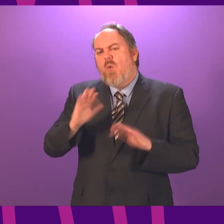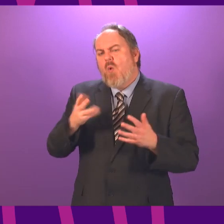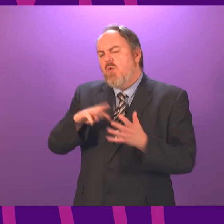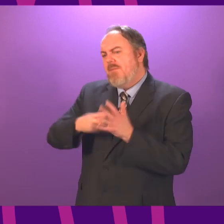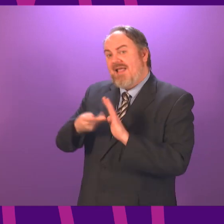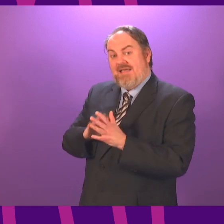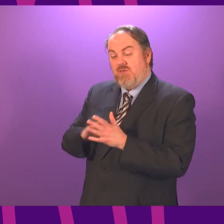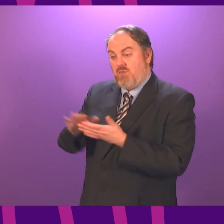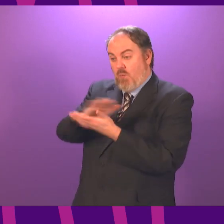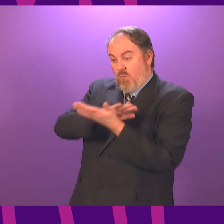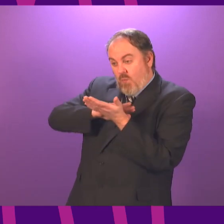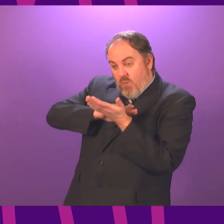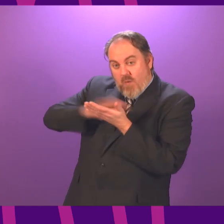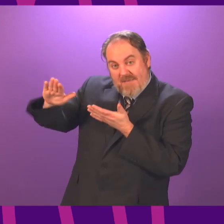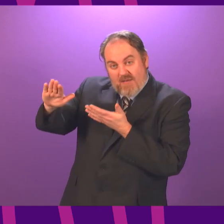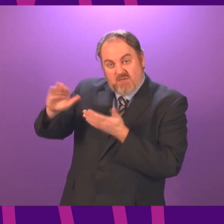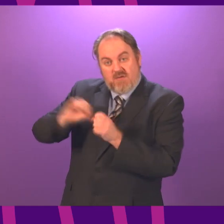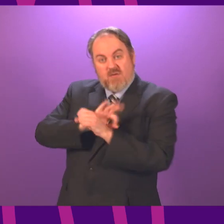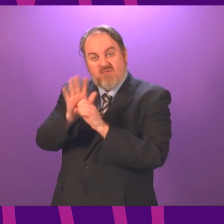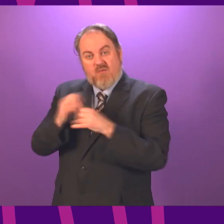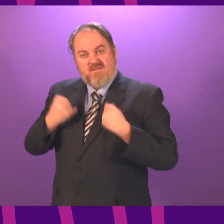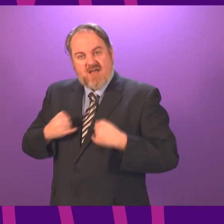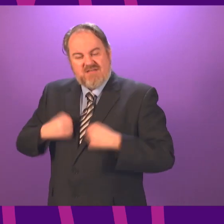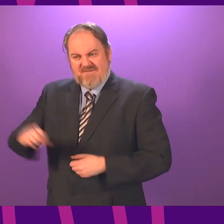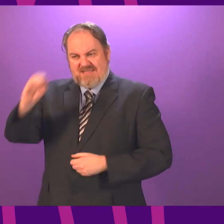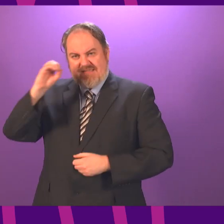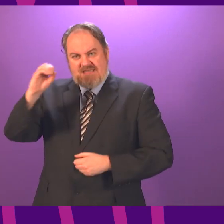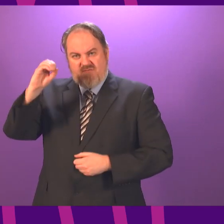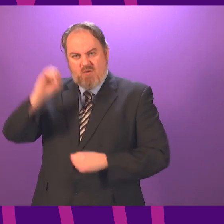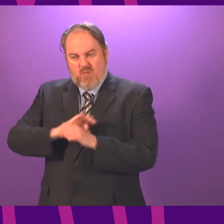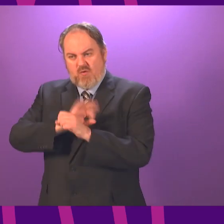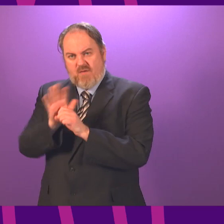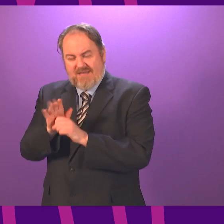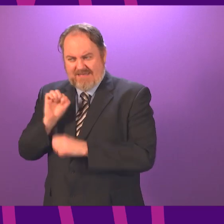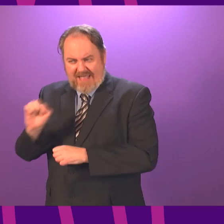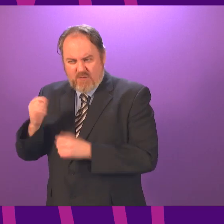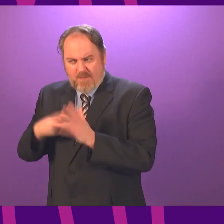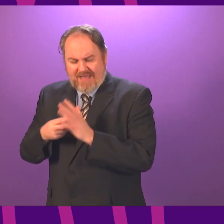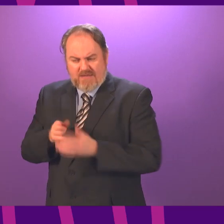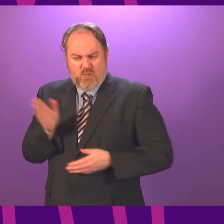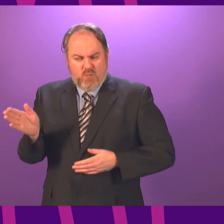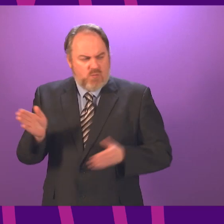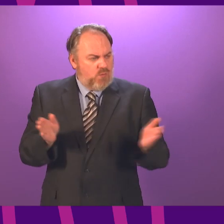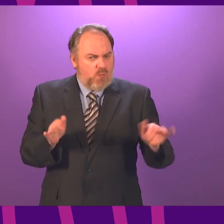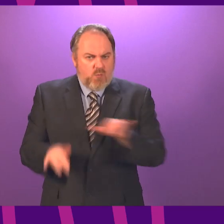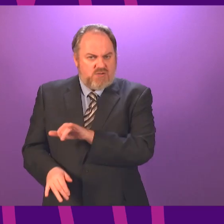the prospect of continuing restrictions over a longer period, including further lockdown? The First Minister: If my memory serves me correctly, I think